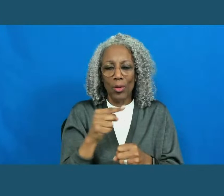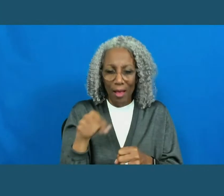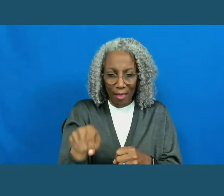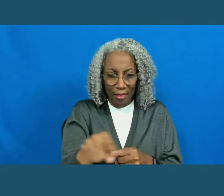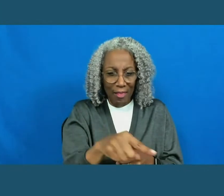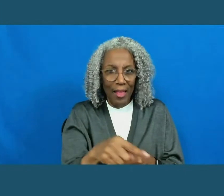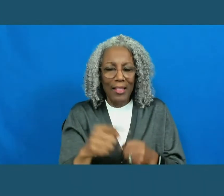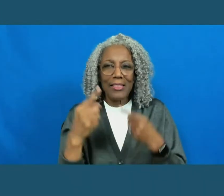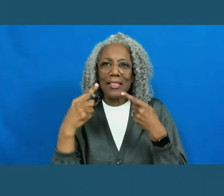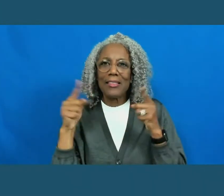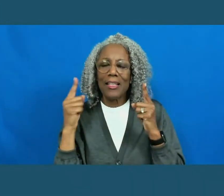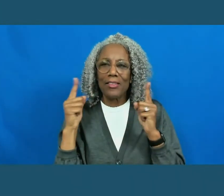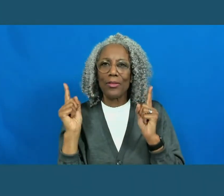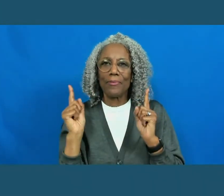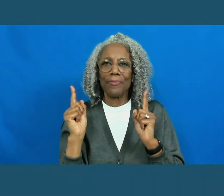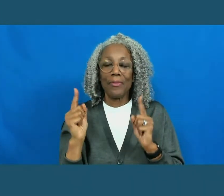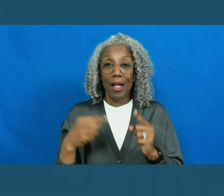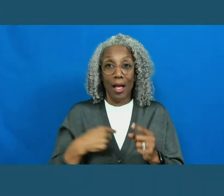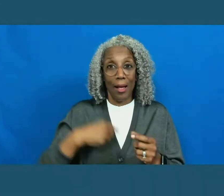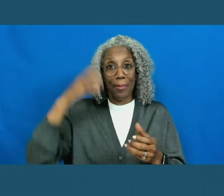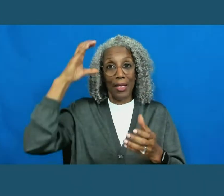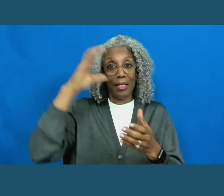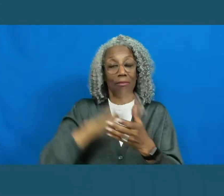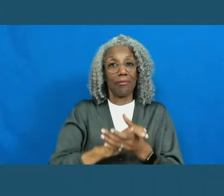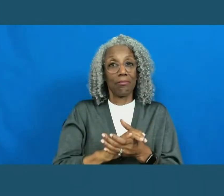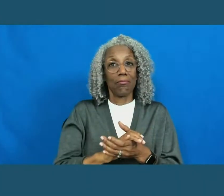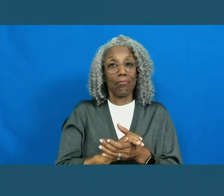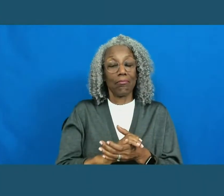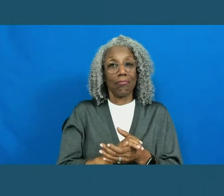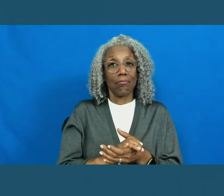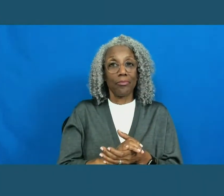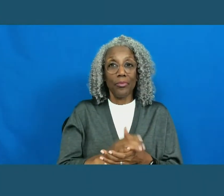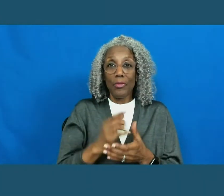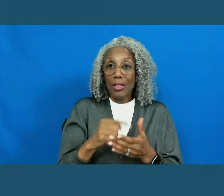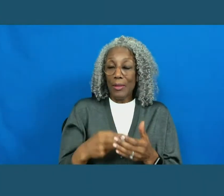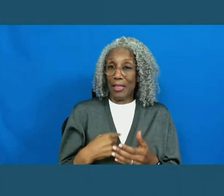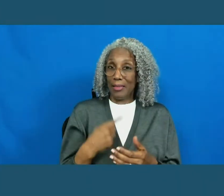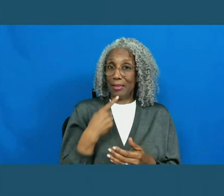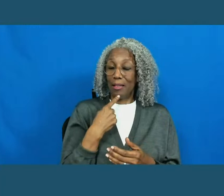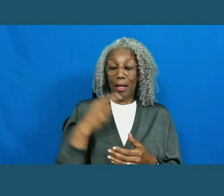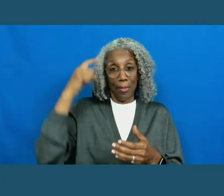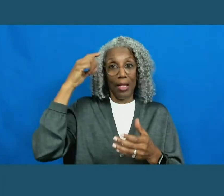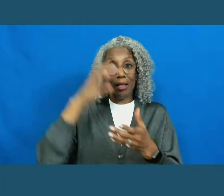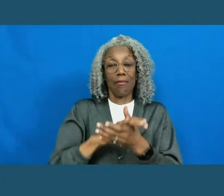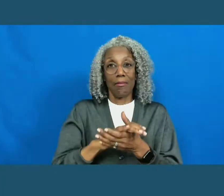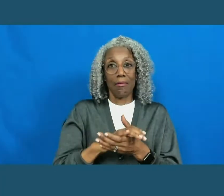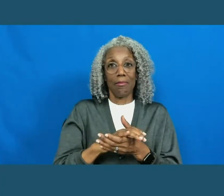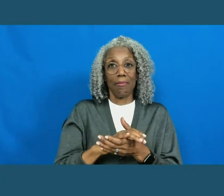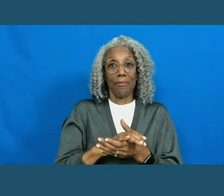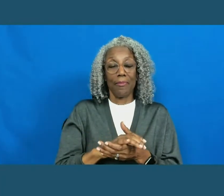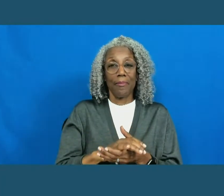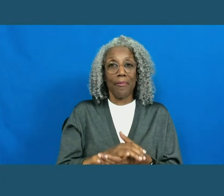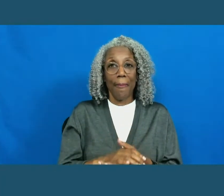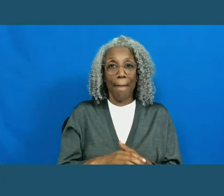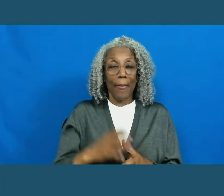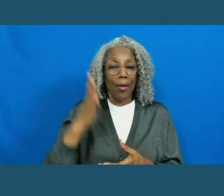to their learning in the classroom a in every interaction to make sure that they're successful. And I, I